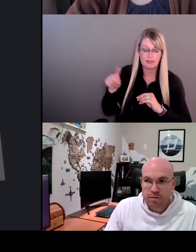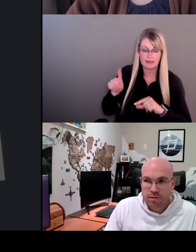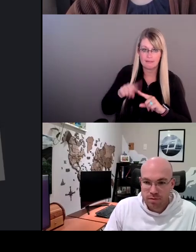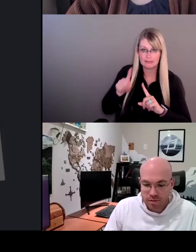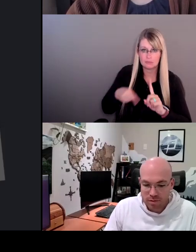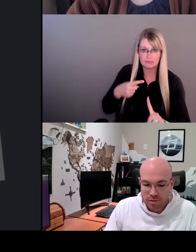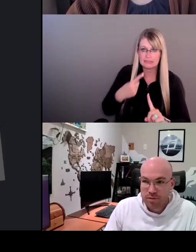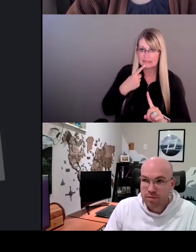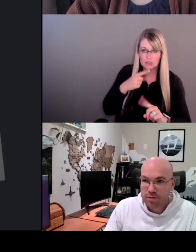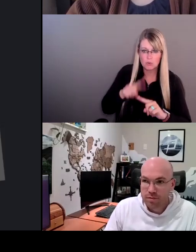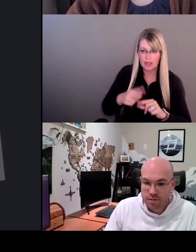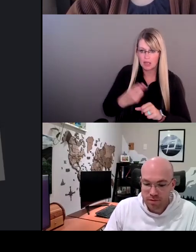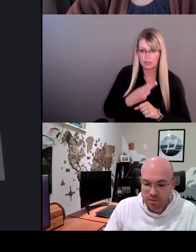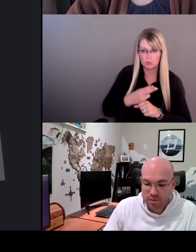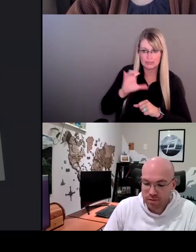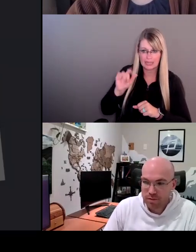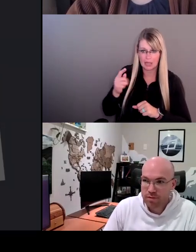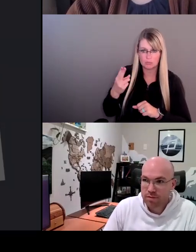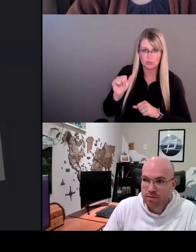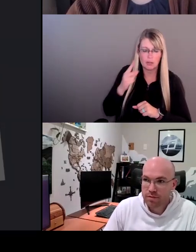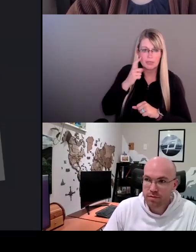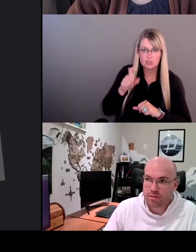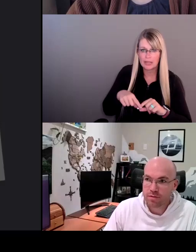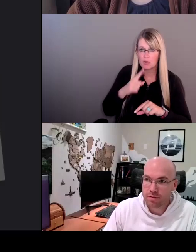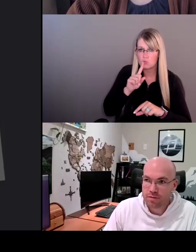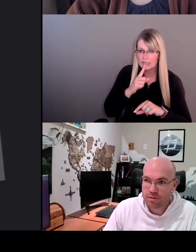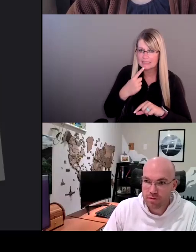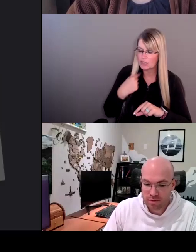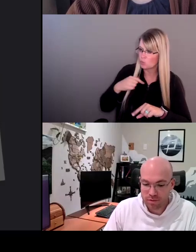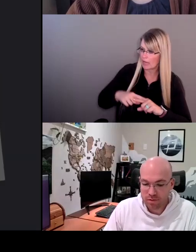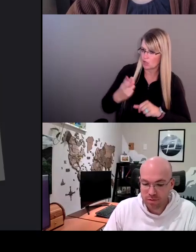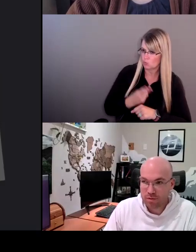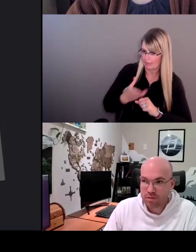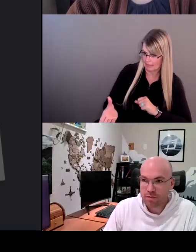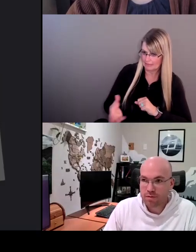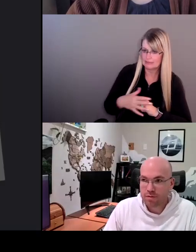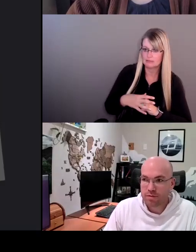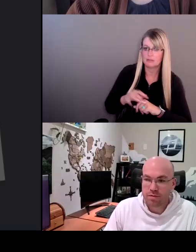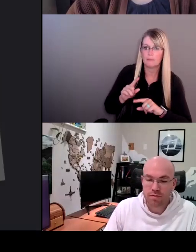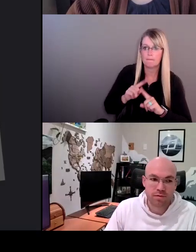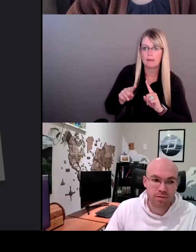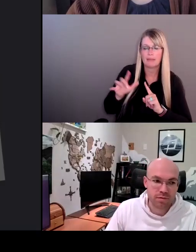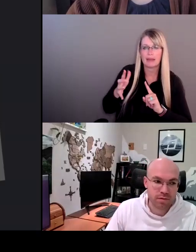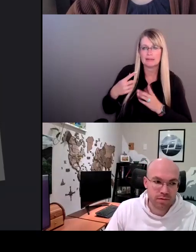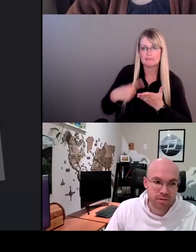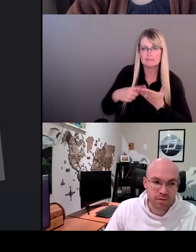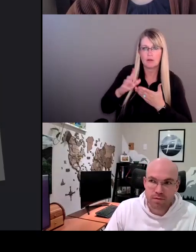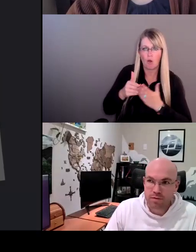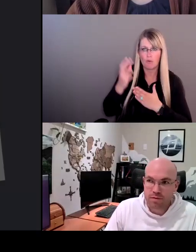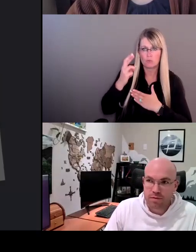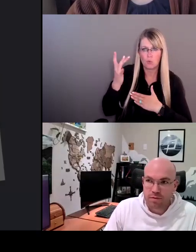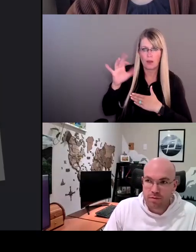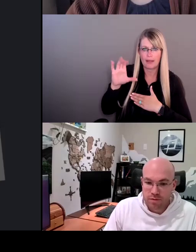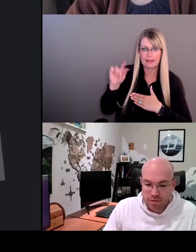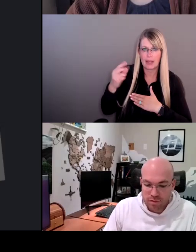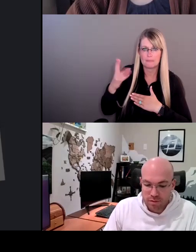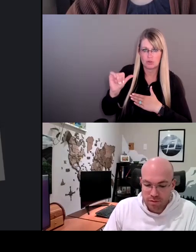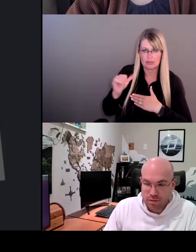say you can't use things, but they outline all of the reasons why captchas are bad. And